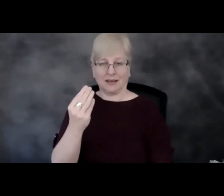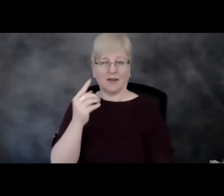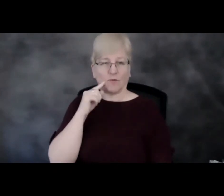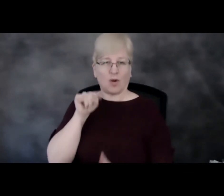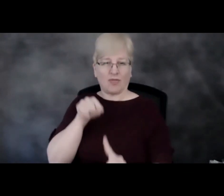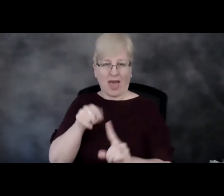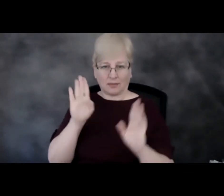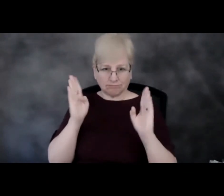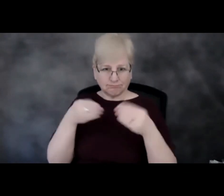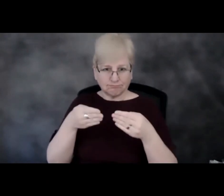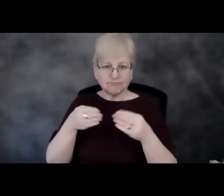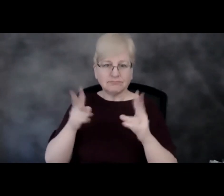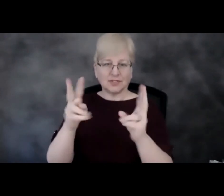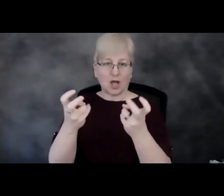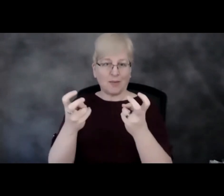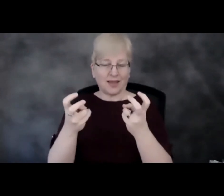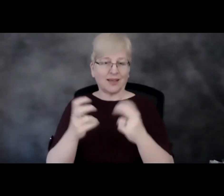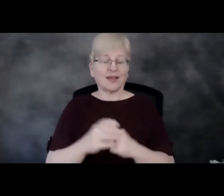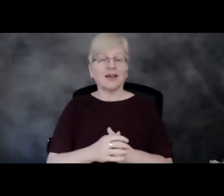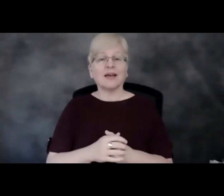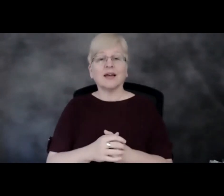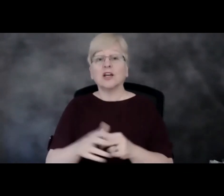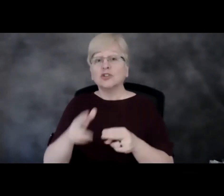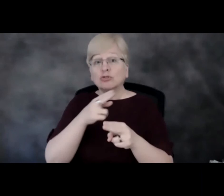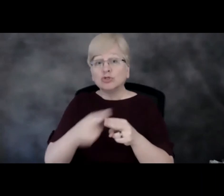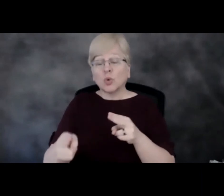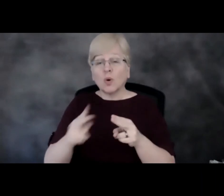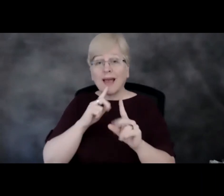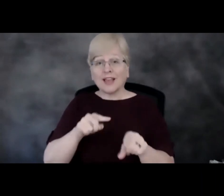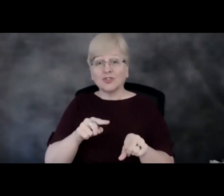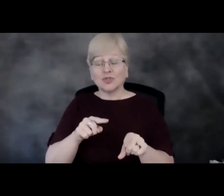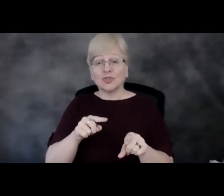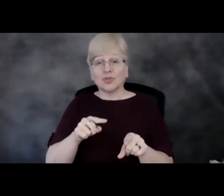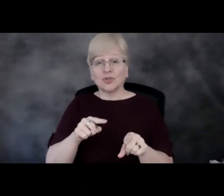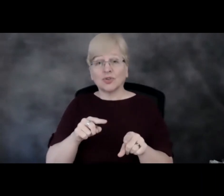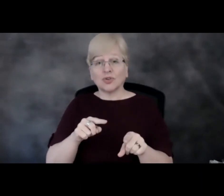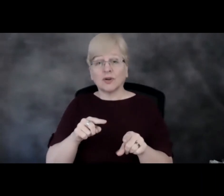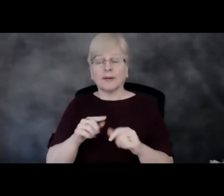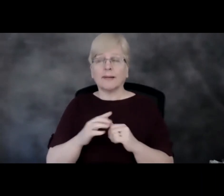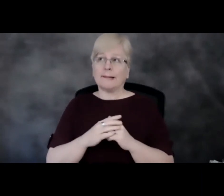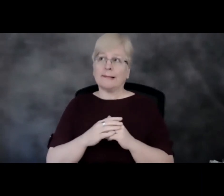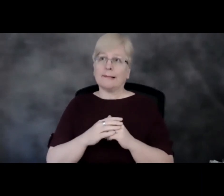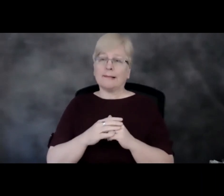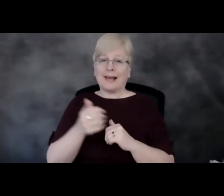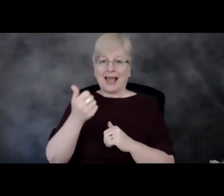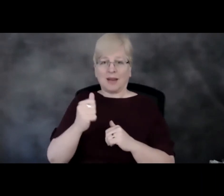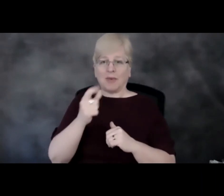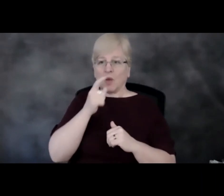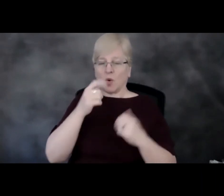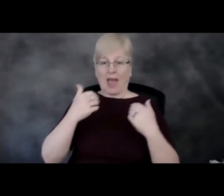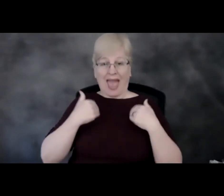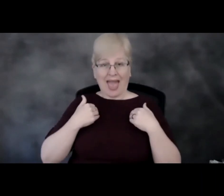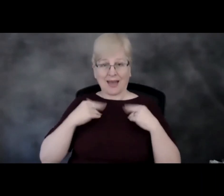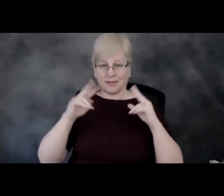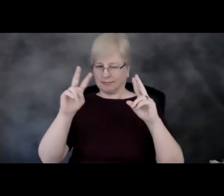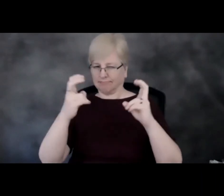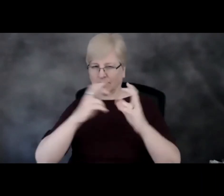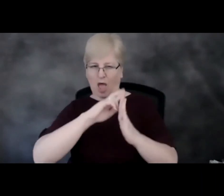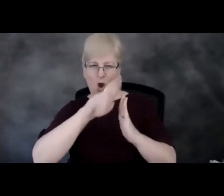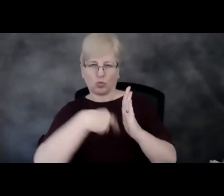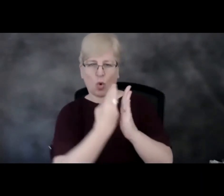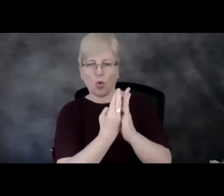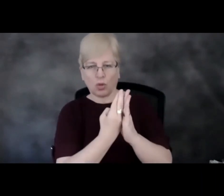17:39:50 answer is that anyone in a role, as reflected in the all academic